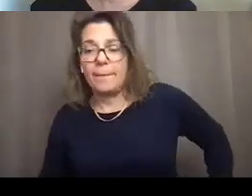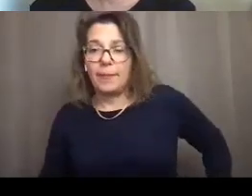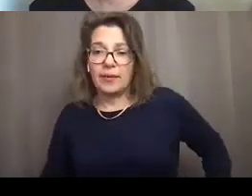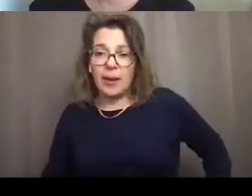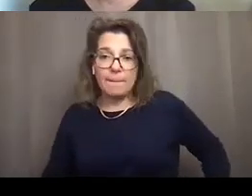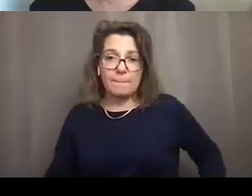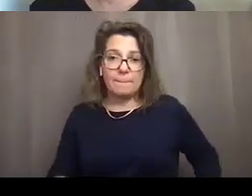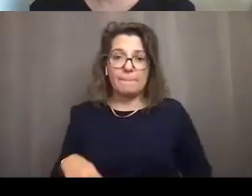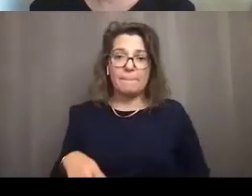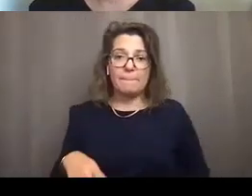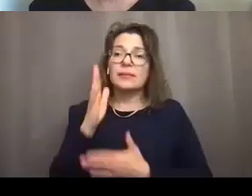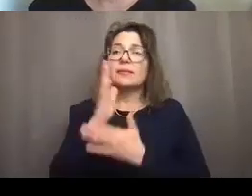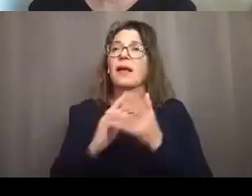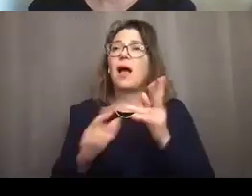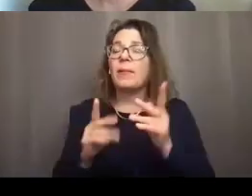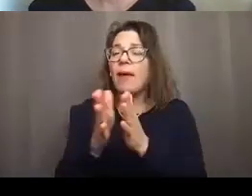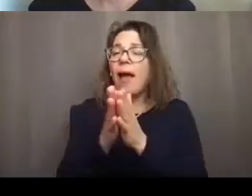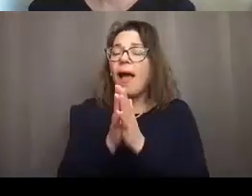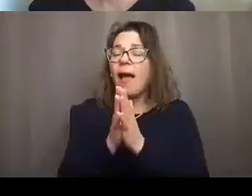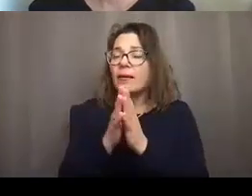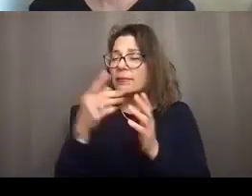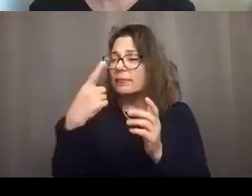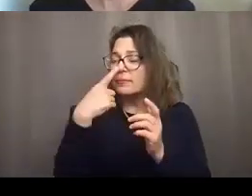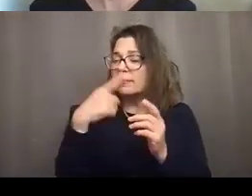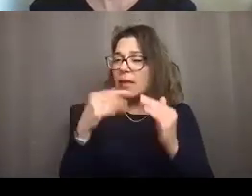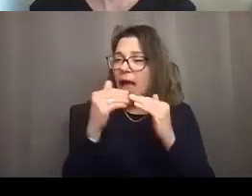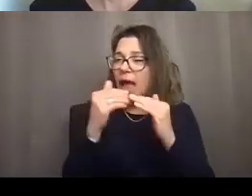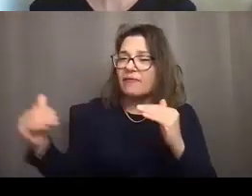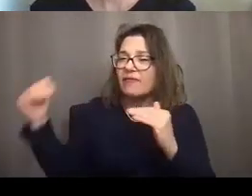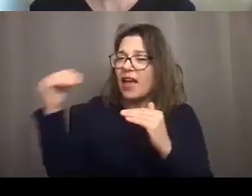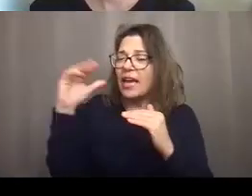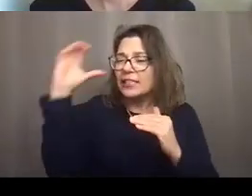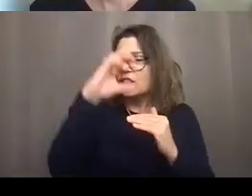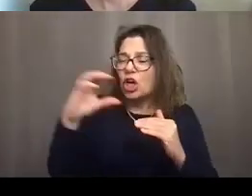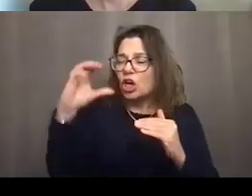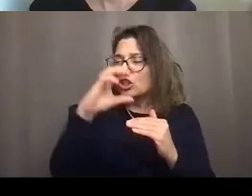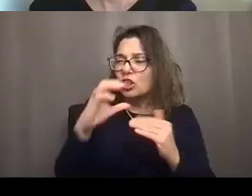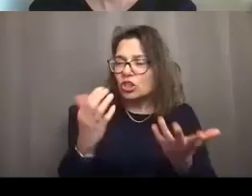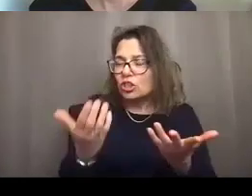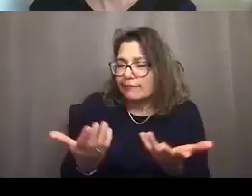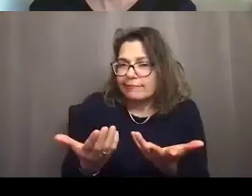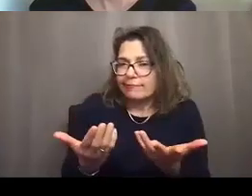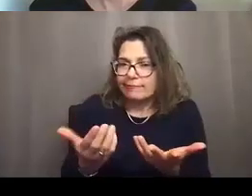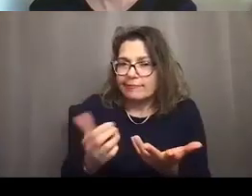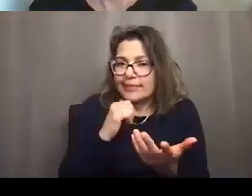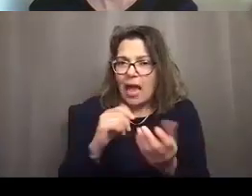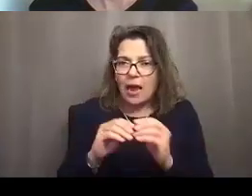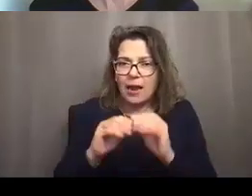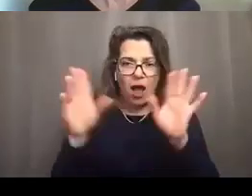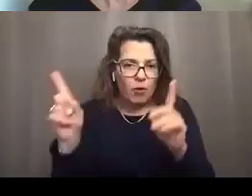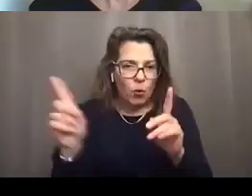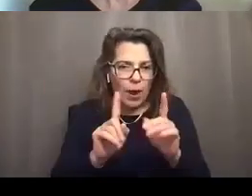are asking can you show them where that advanced search is, because it's not obvious on the screen where to click and get to it.